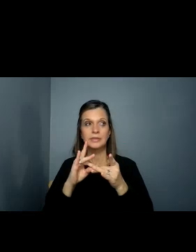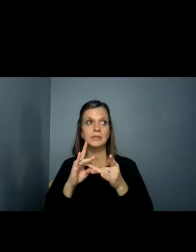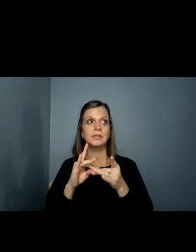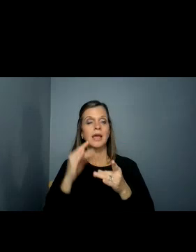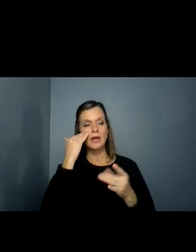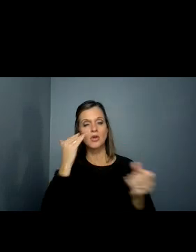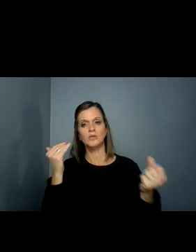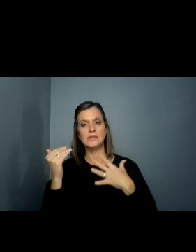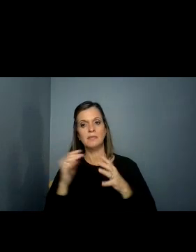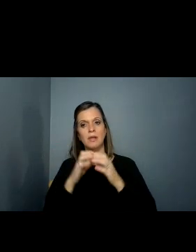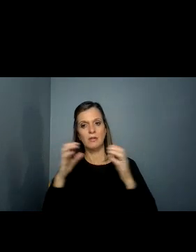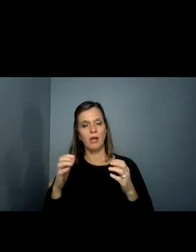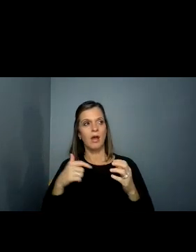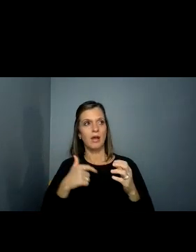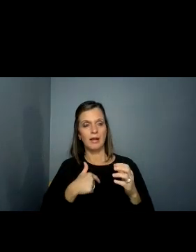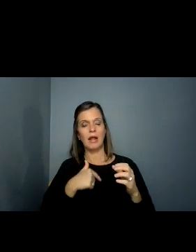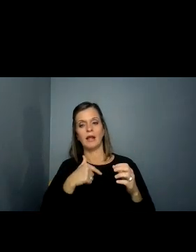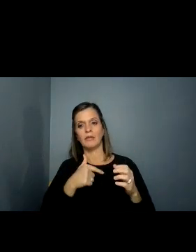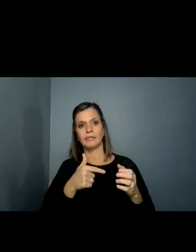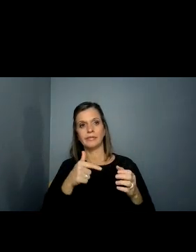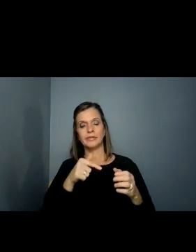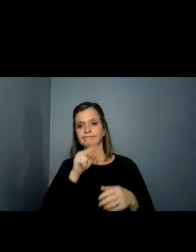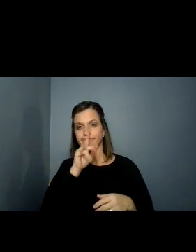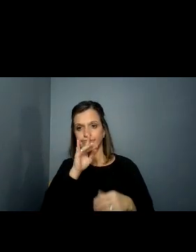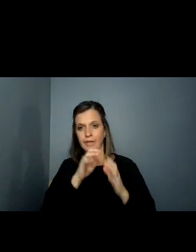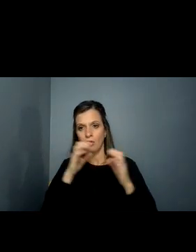But now that we've got Doctor Brown in here, please feel